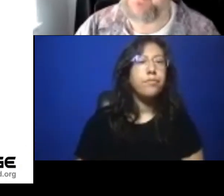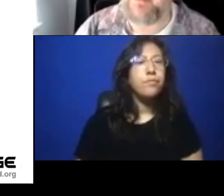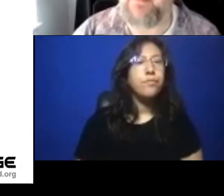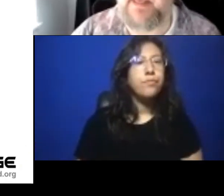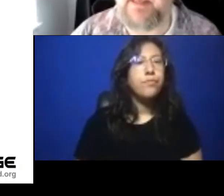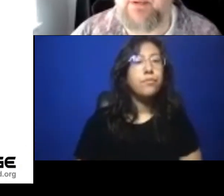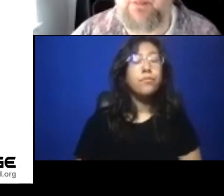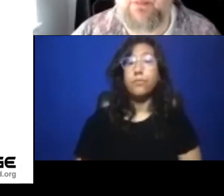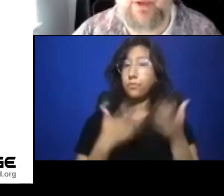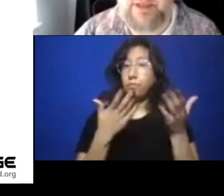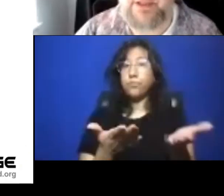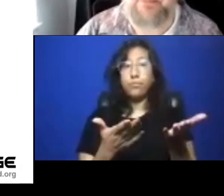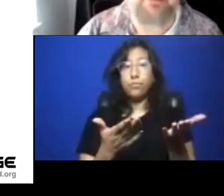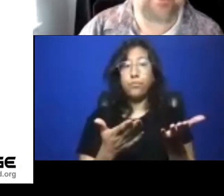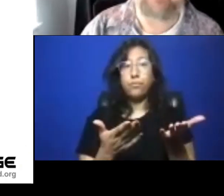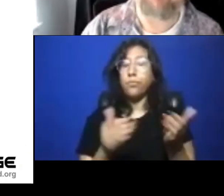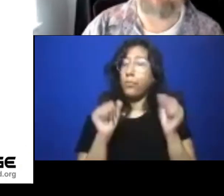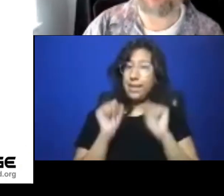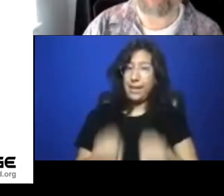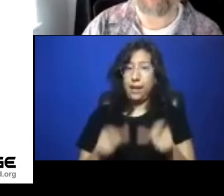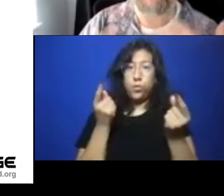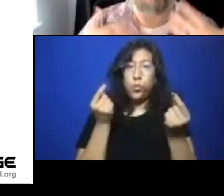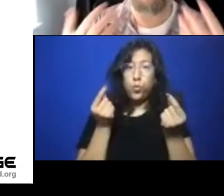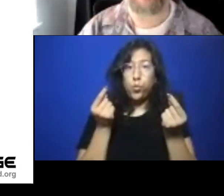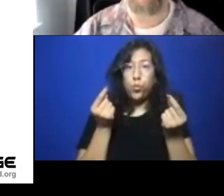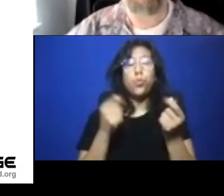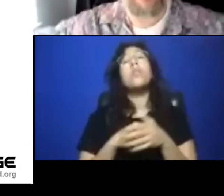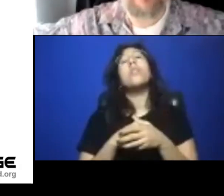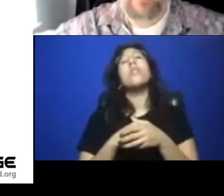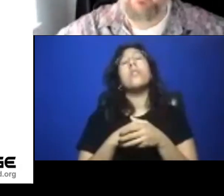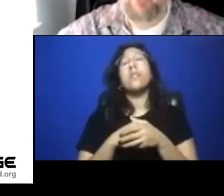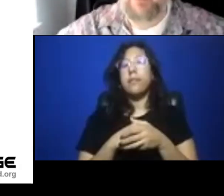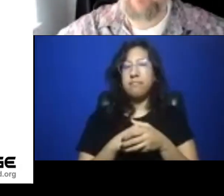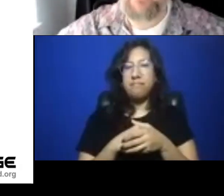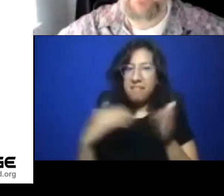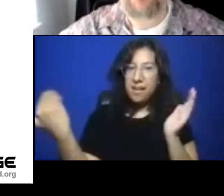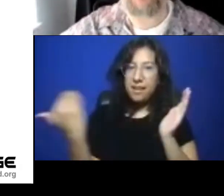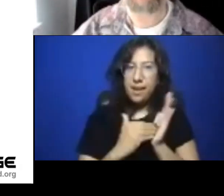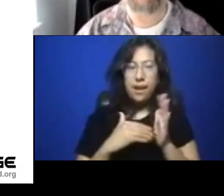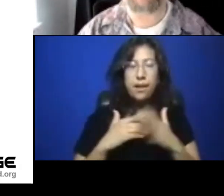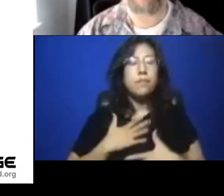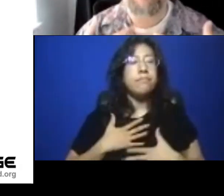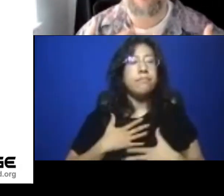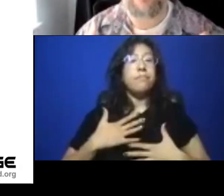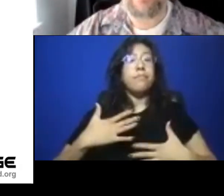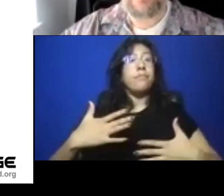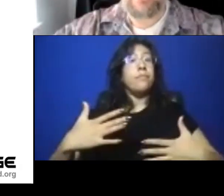Let's look at some things that we can do. So we're gonna take a breath if you need to. Those were really heavy things,